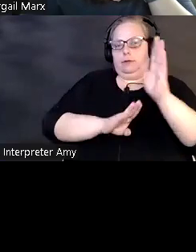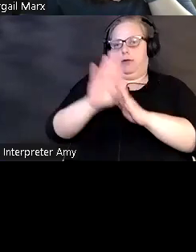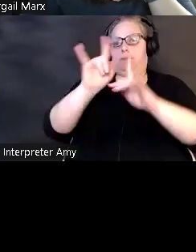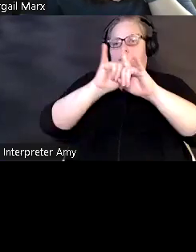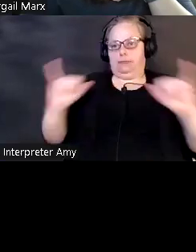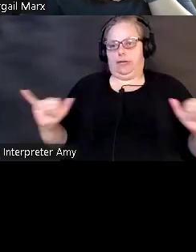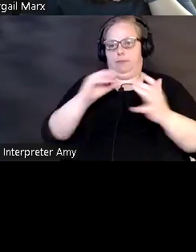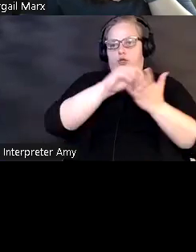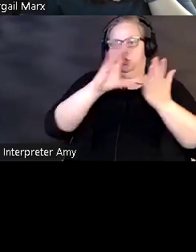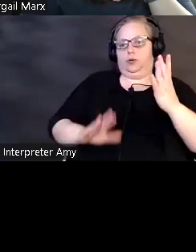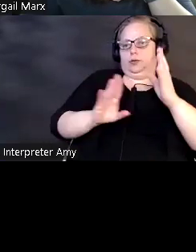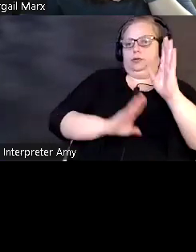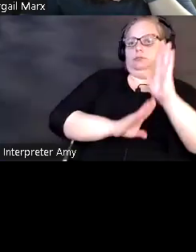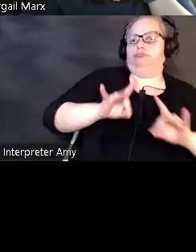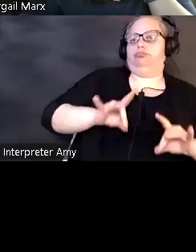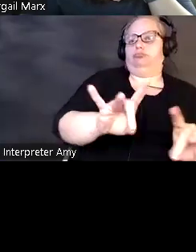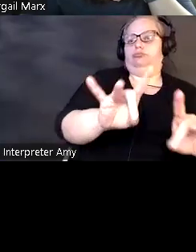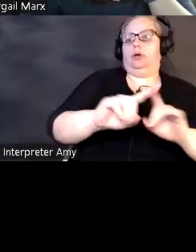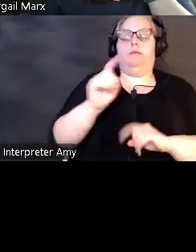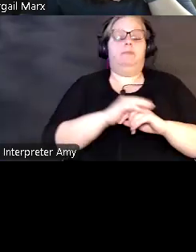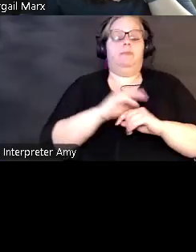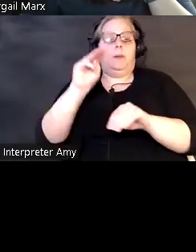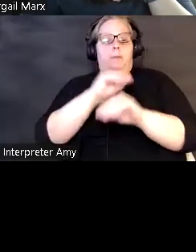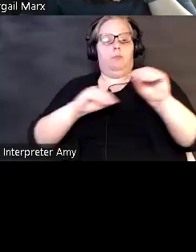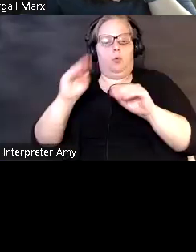An idea called motor planning where the buttons -- the words aren't moving all